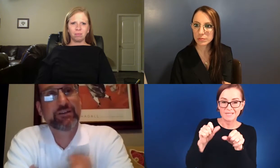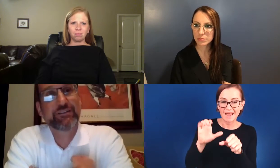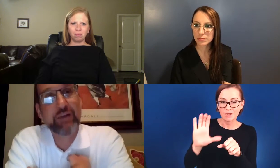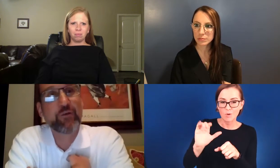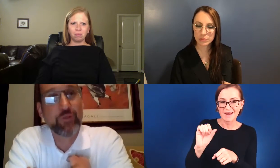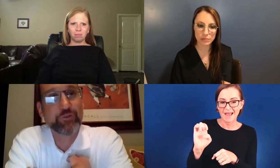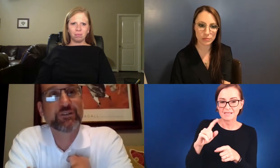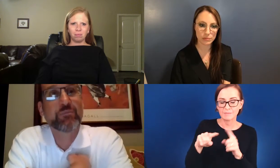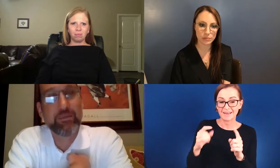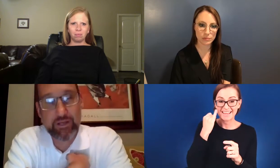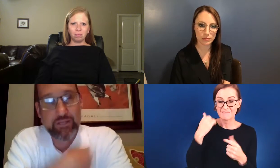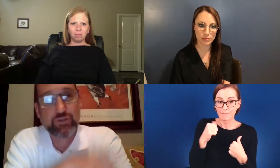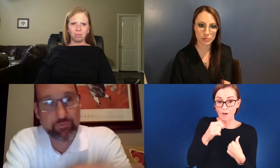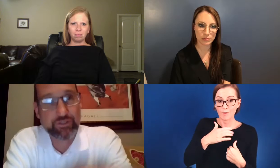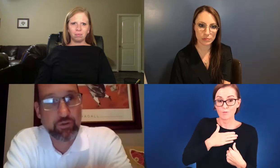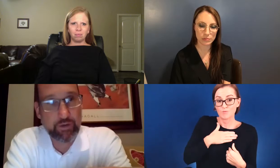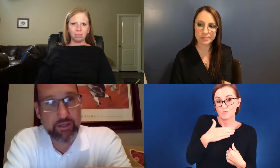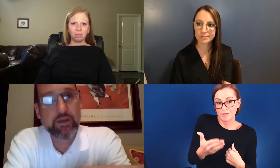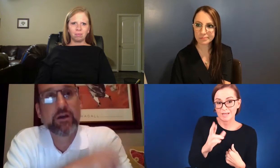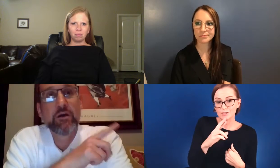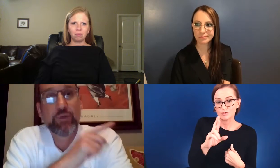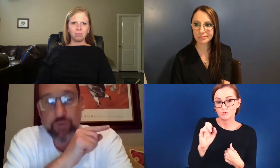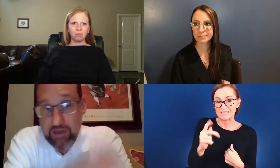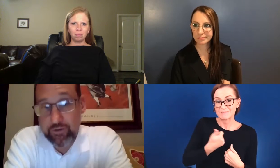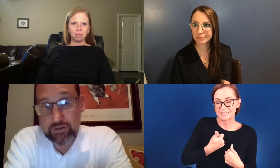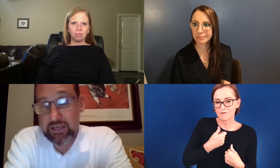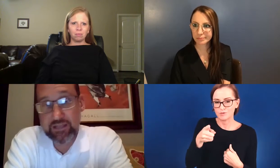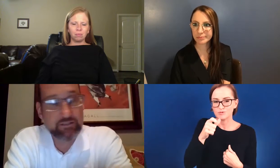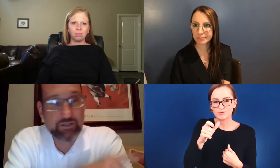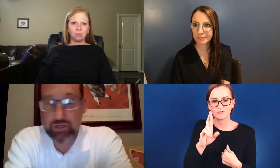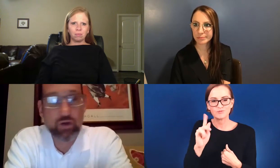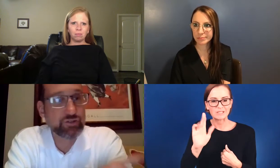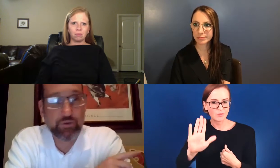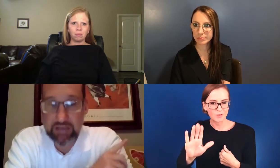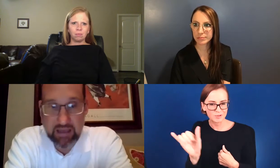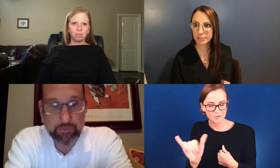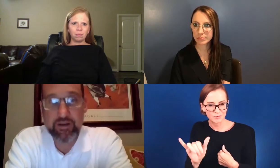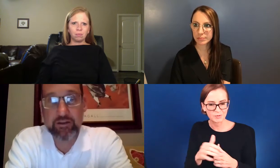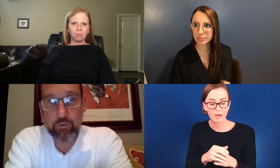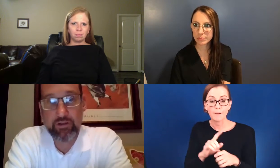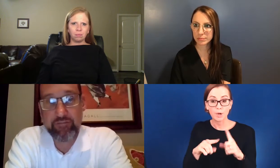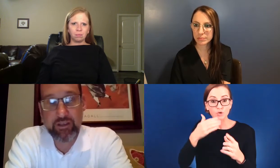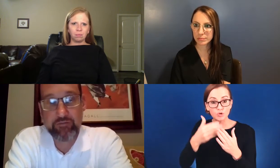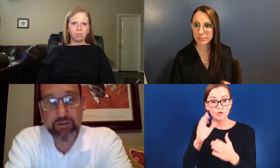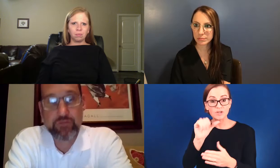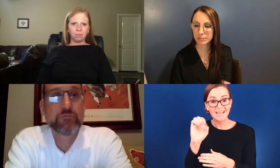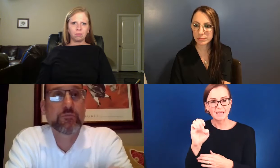because if I'm not willing to risk my money, you shouldn't risk your money. But if you have a good case, it shouldn't cost you a dime to find a lawyer to advocate for you.